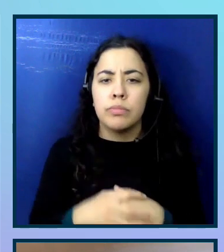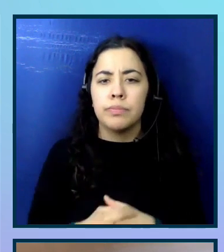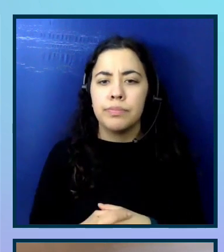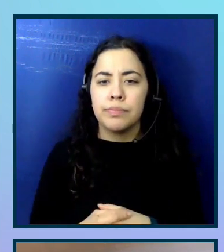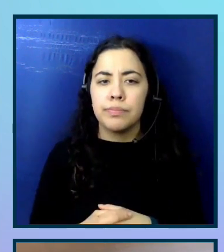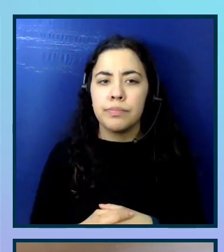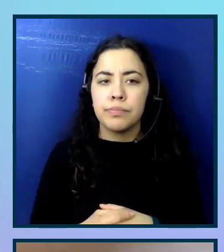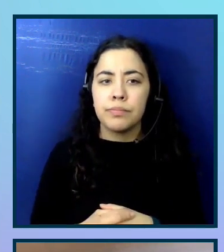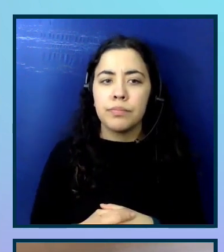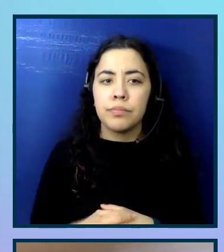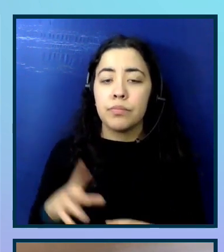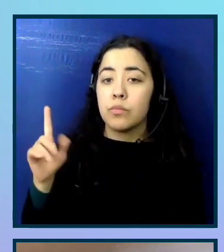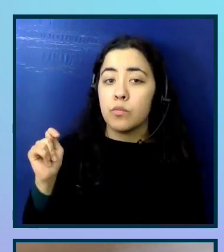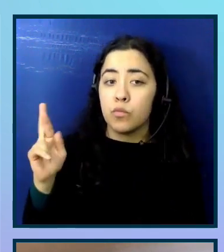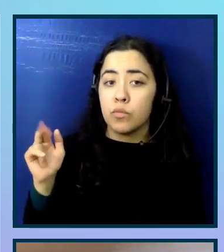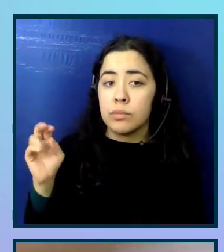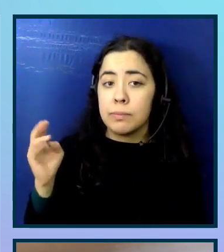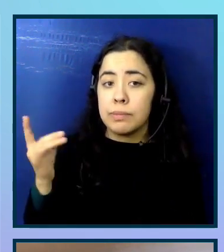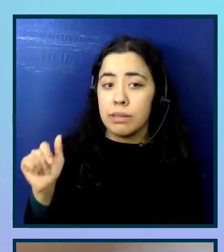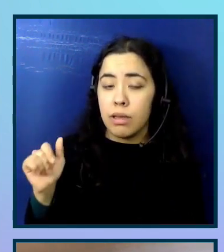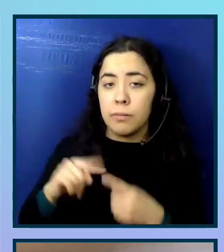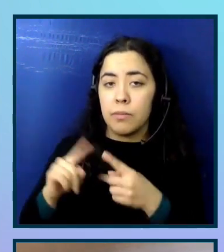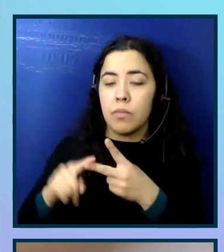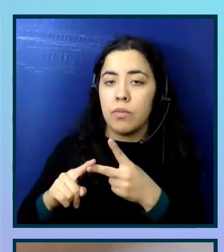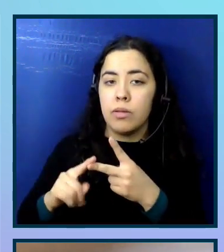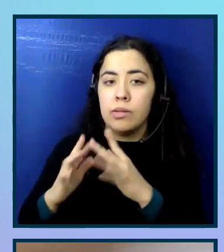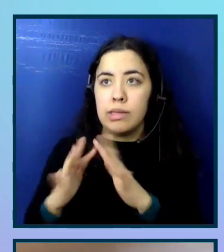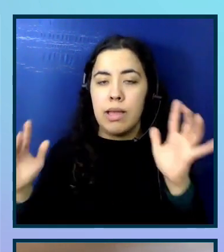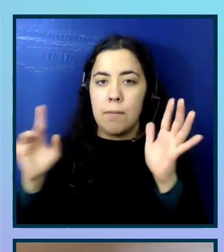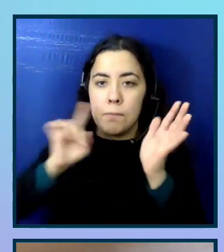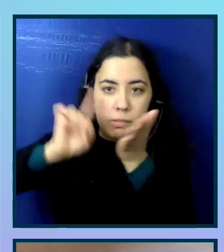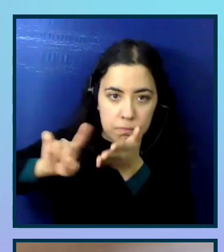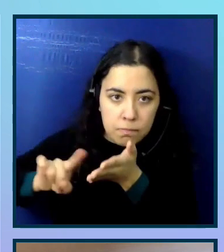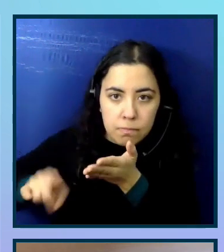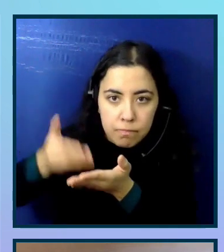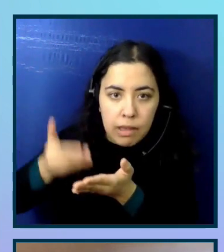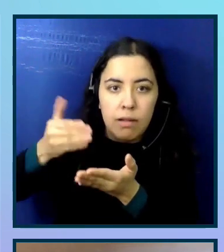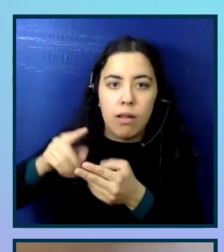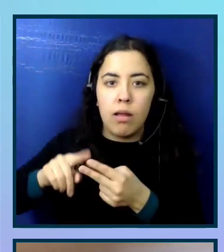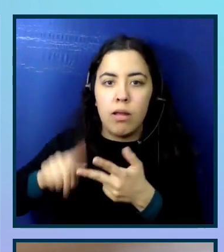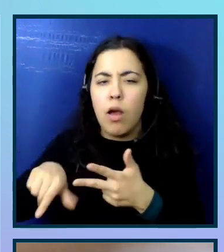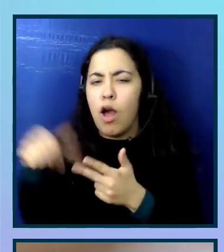Transmedia, dynamic data, and other technologies are merging where graphic design ends